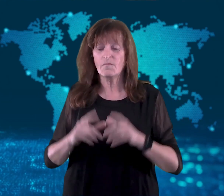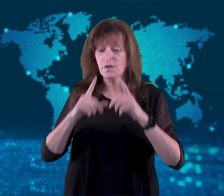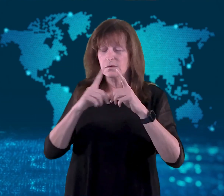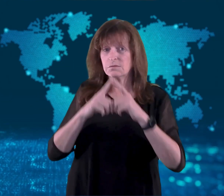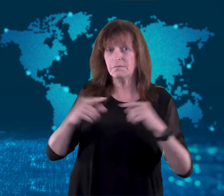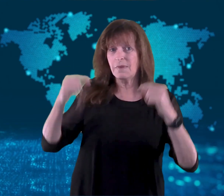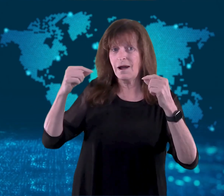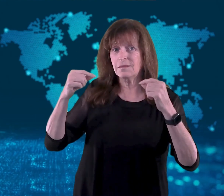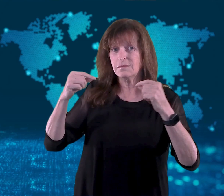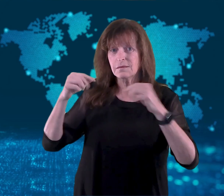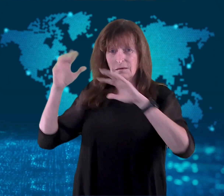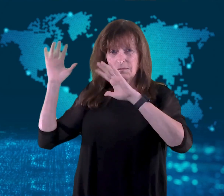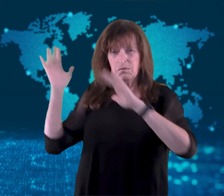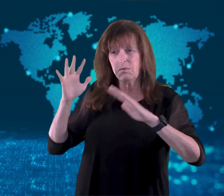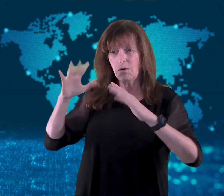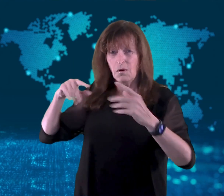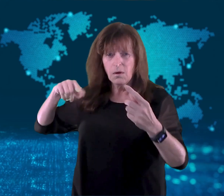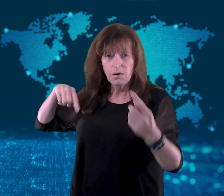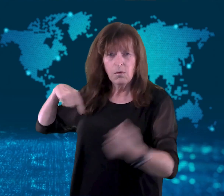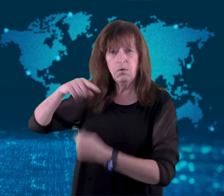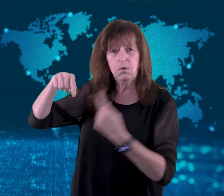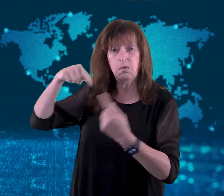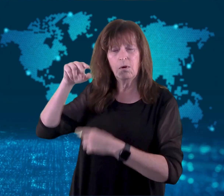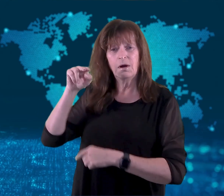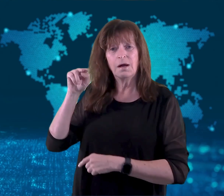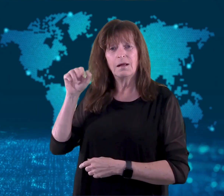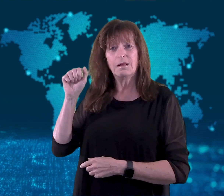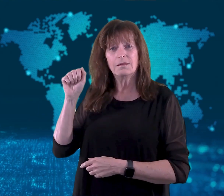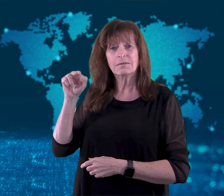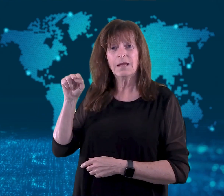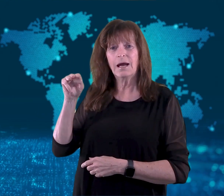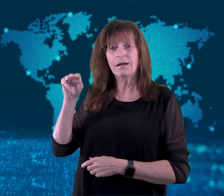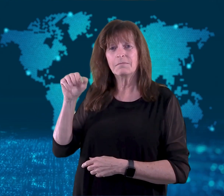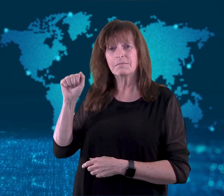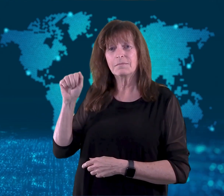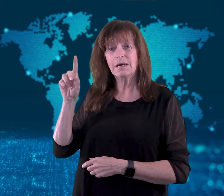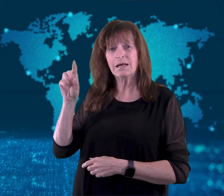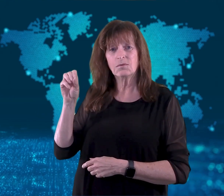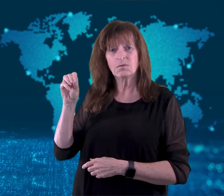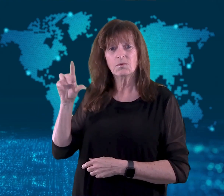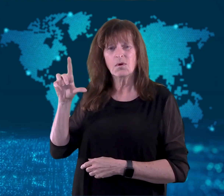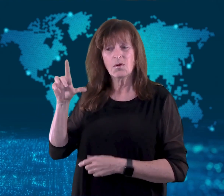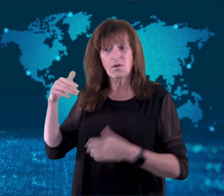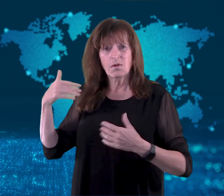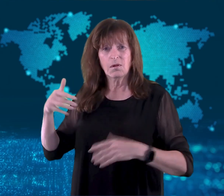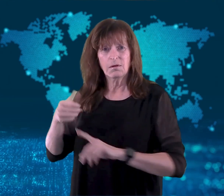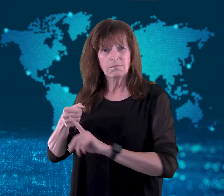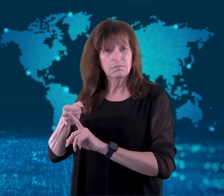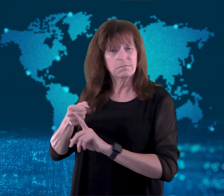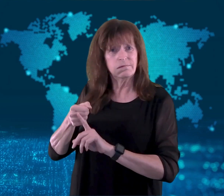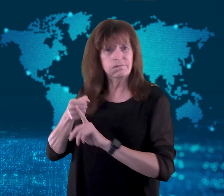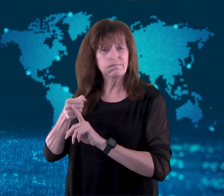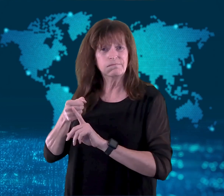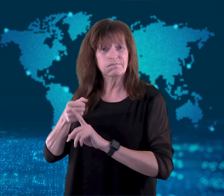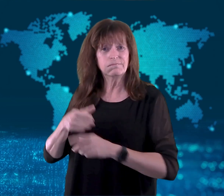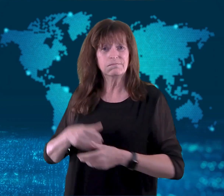Typhoon Nanmadol hits